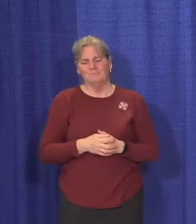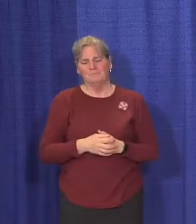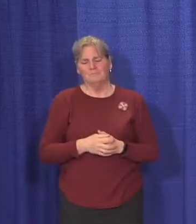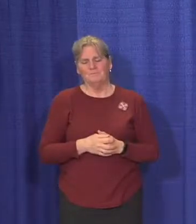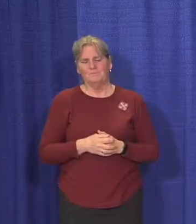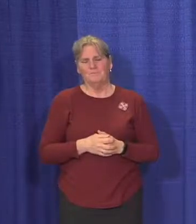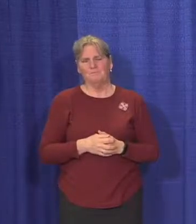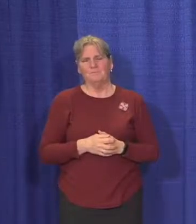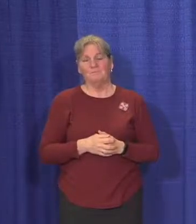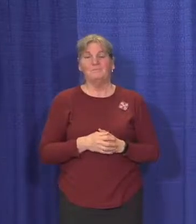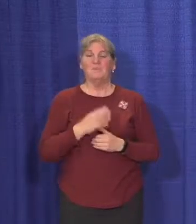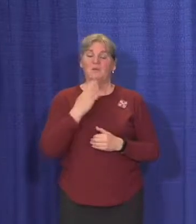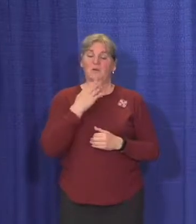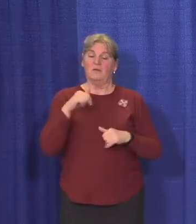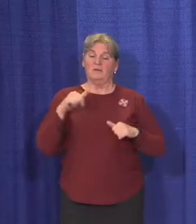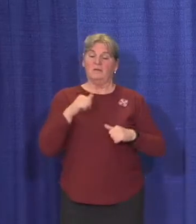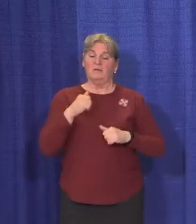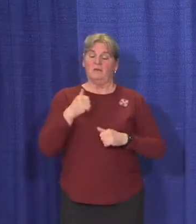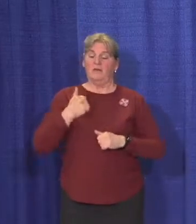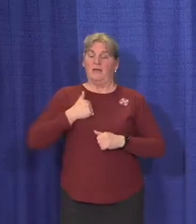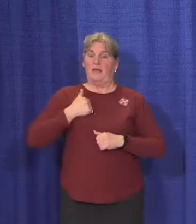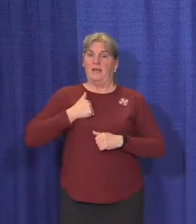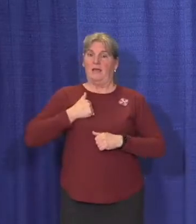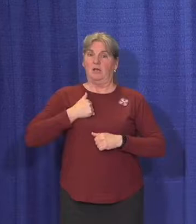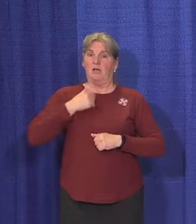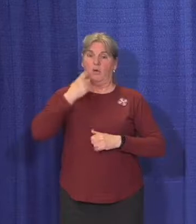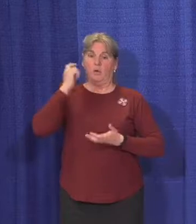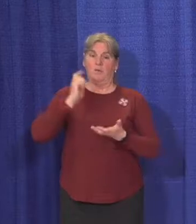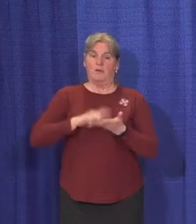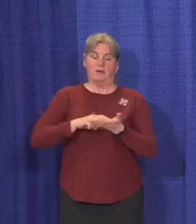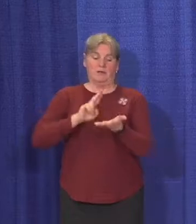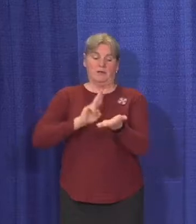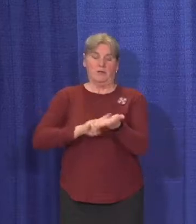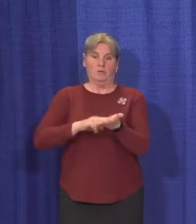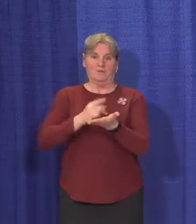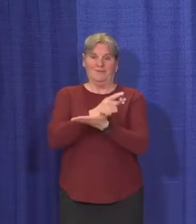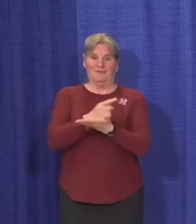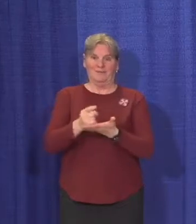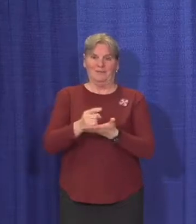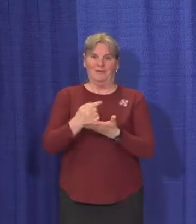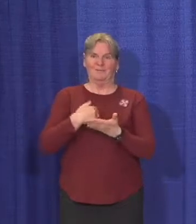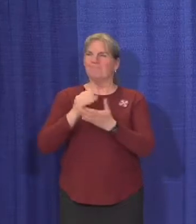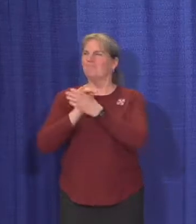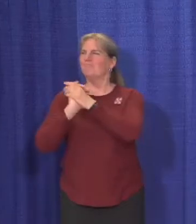campaign. As this is national nursing week, I want to add my